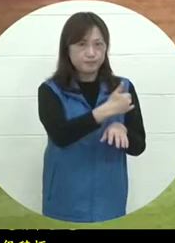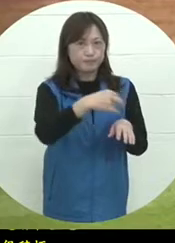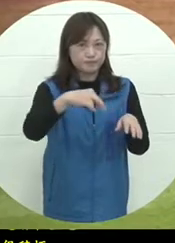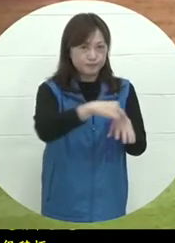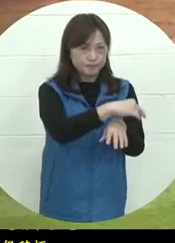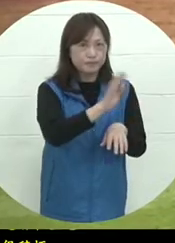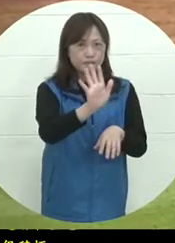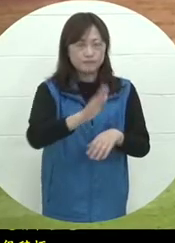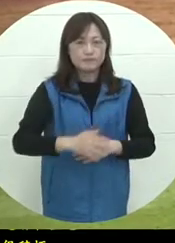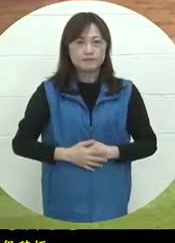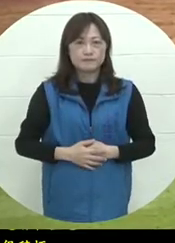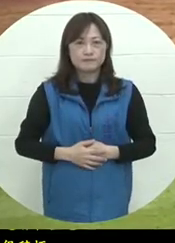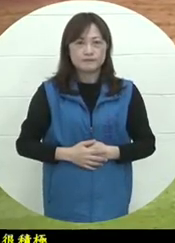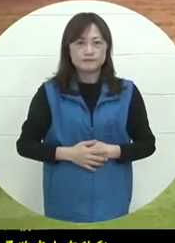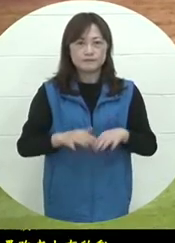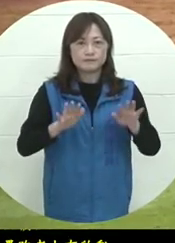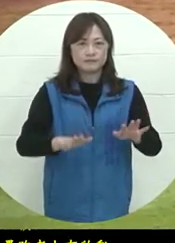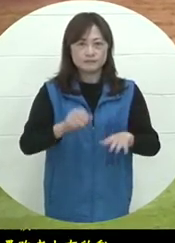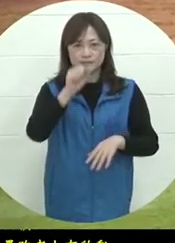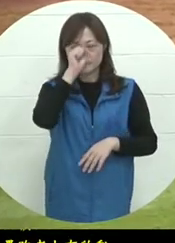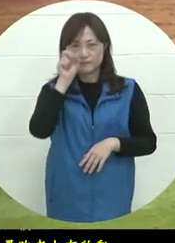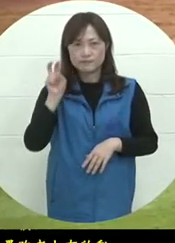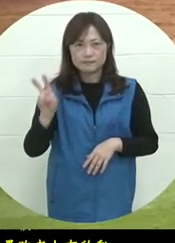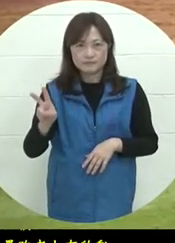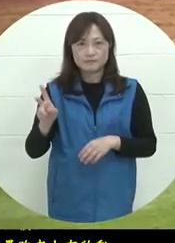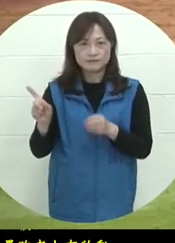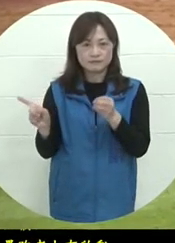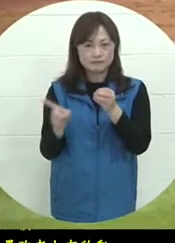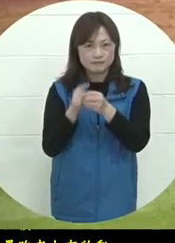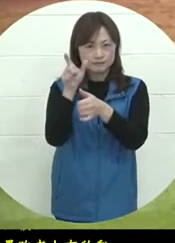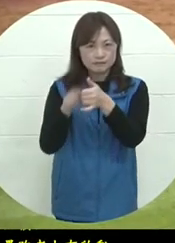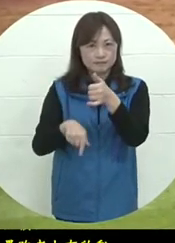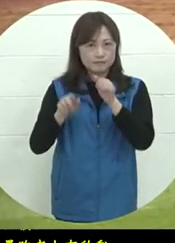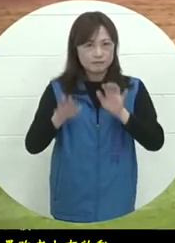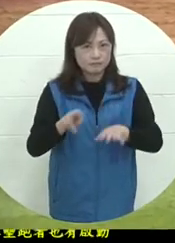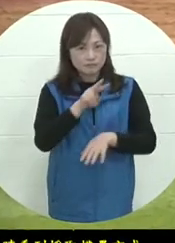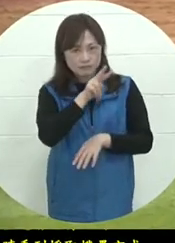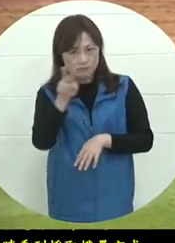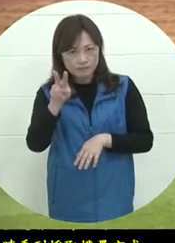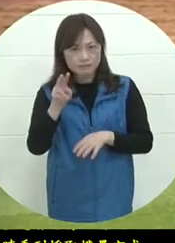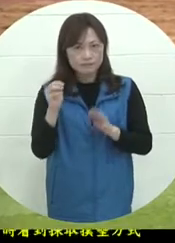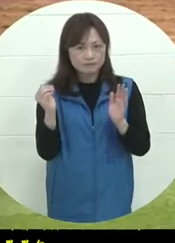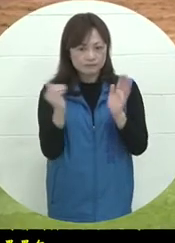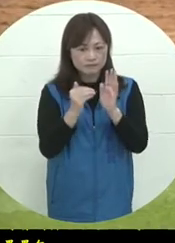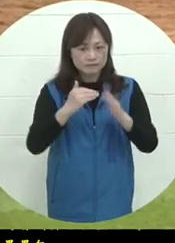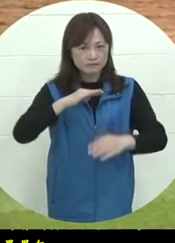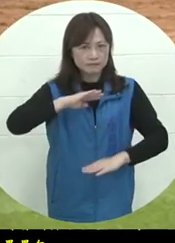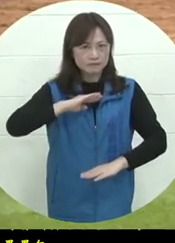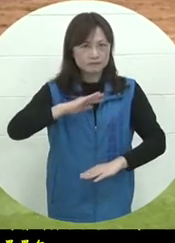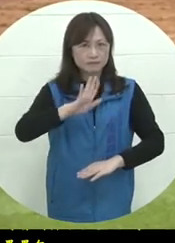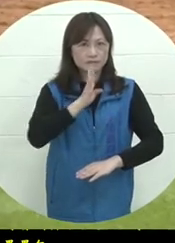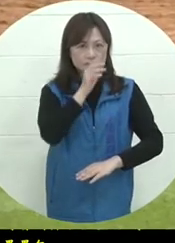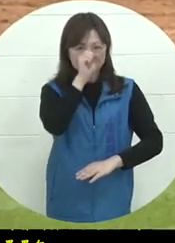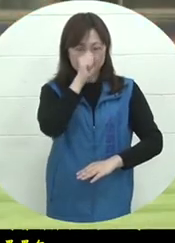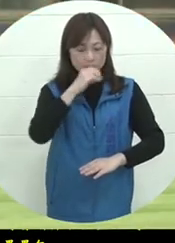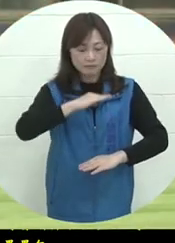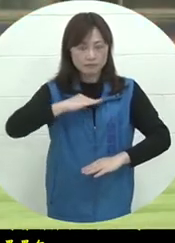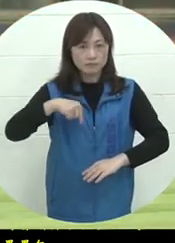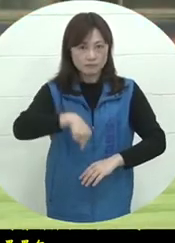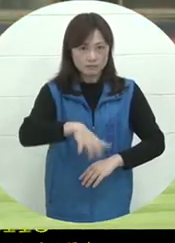It is not because it is a good ball. The batter sees a ball that is almost close to the strike zone . He may still have to protect his own one . As for the opportunity to attack